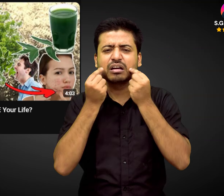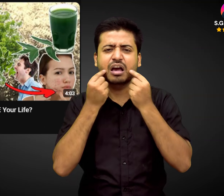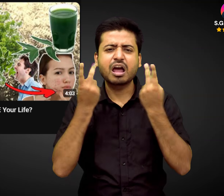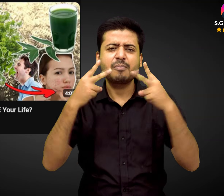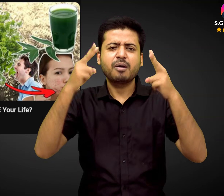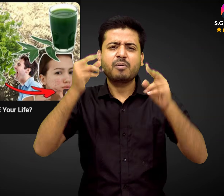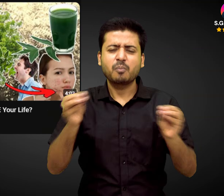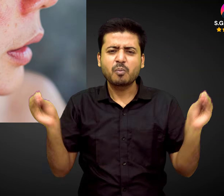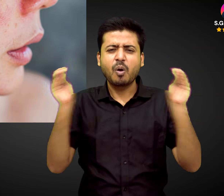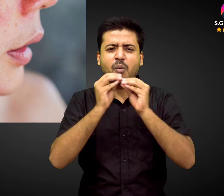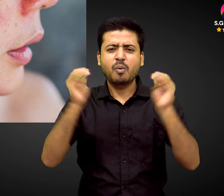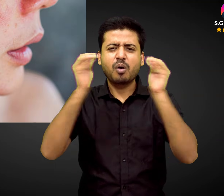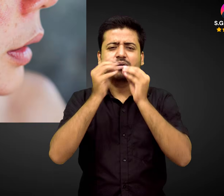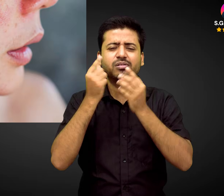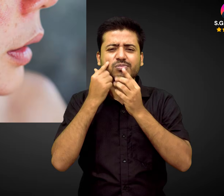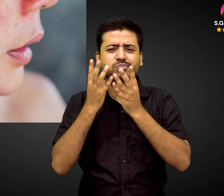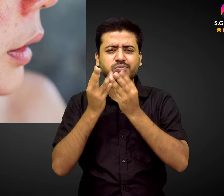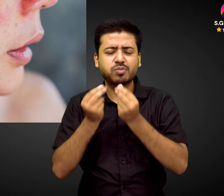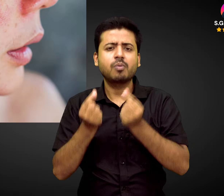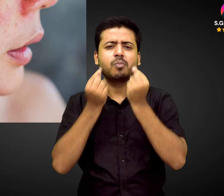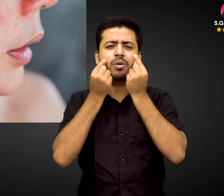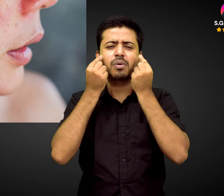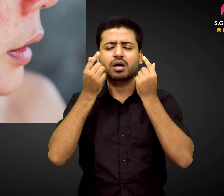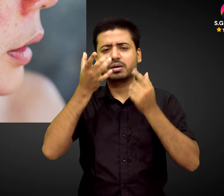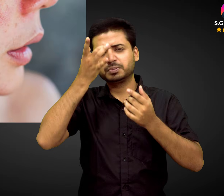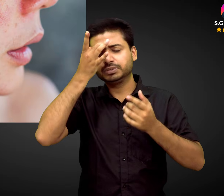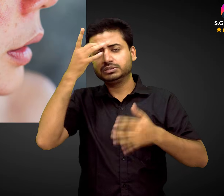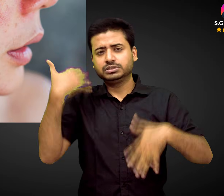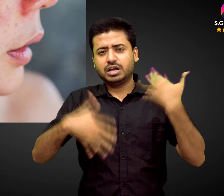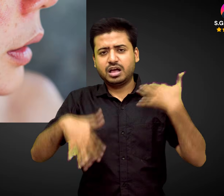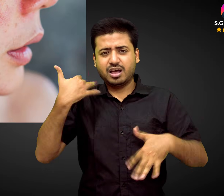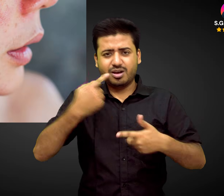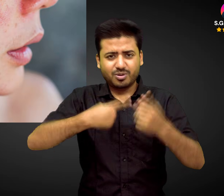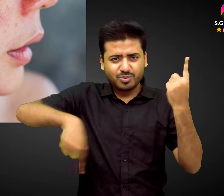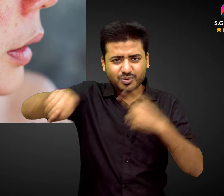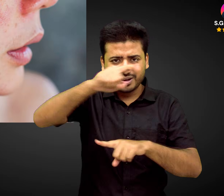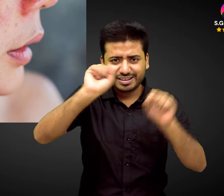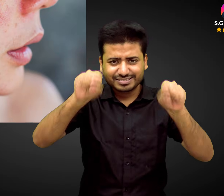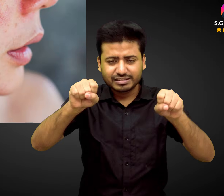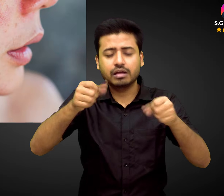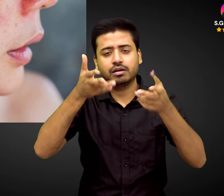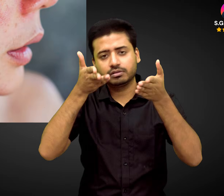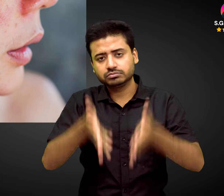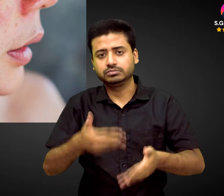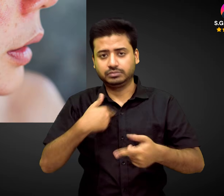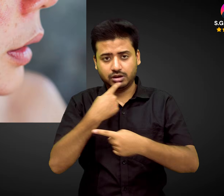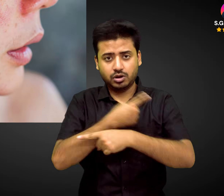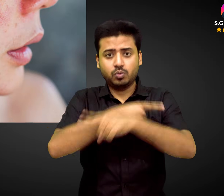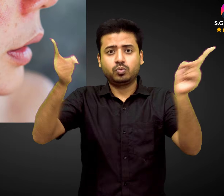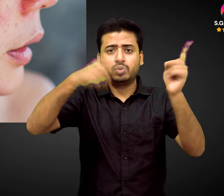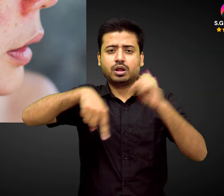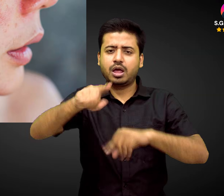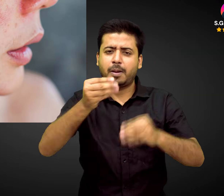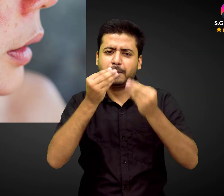complexion naturally. The power of the ingredients neem often referred to as the village pharmacy in